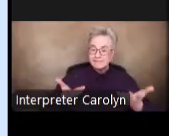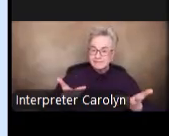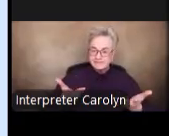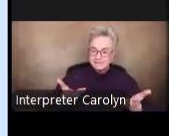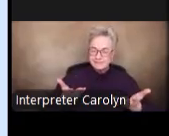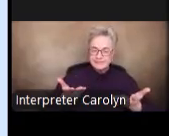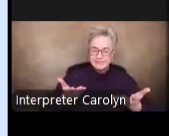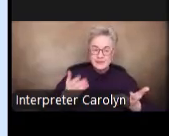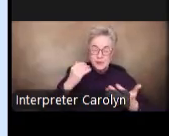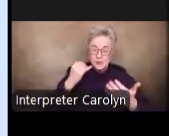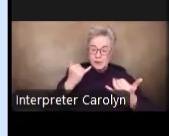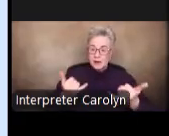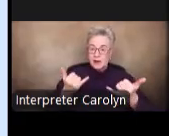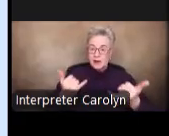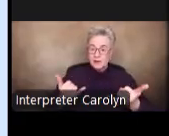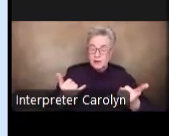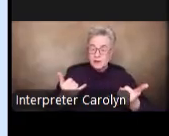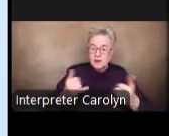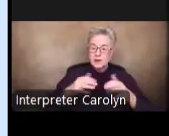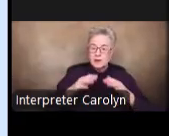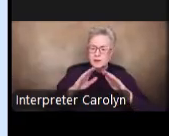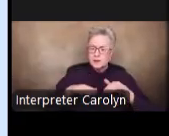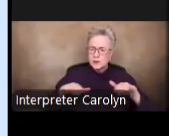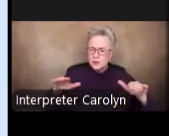so at this stage, children are linking motor patterns to